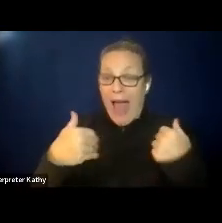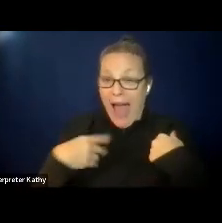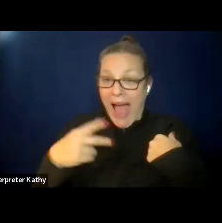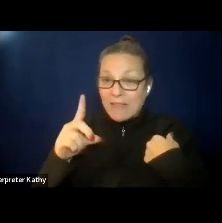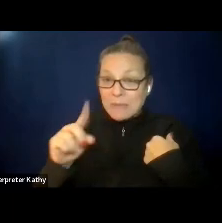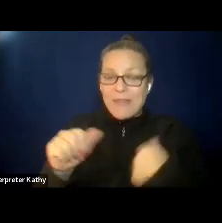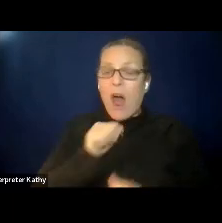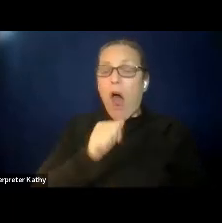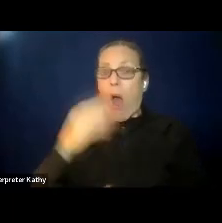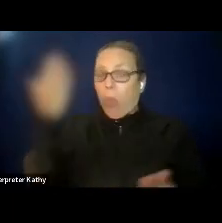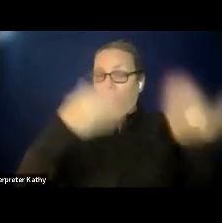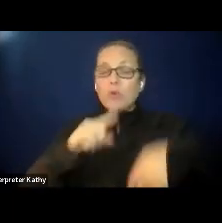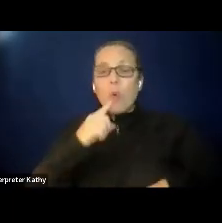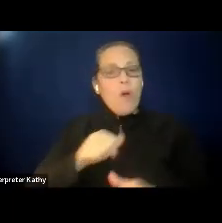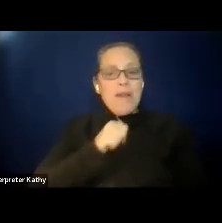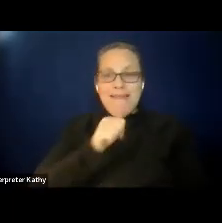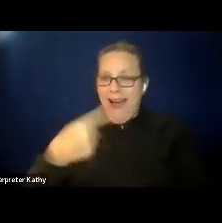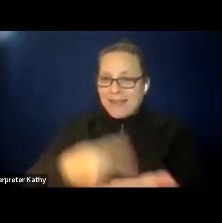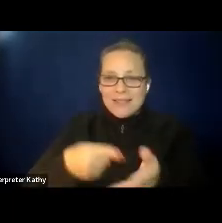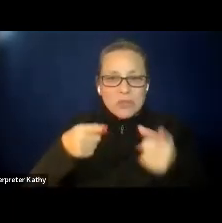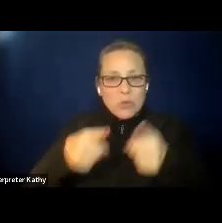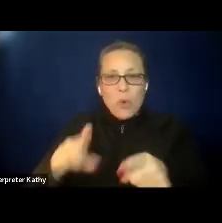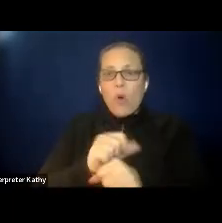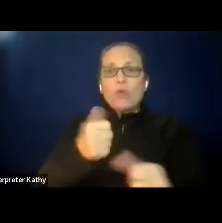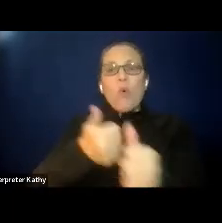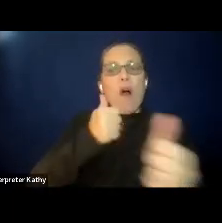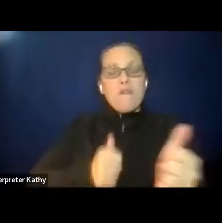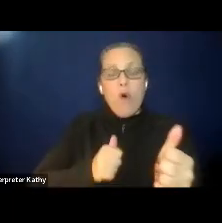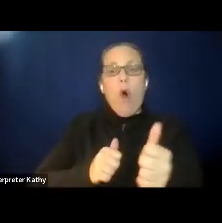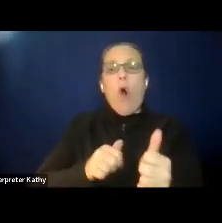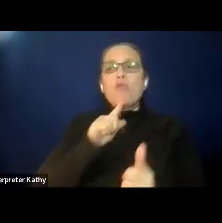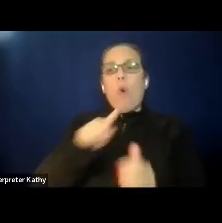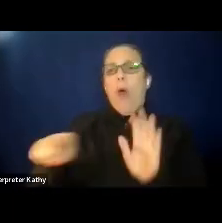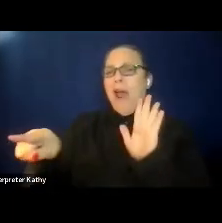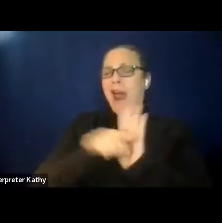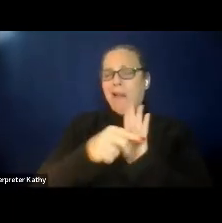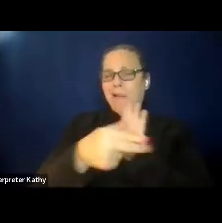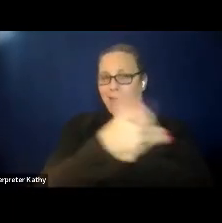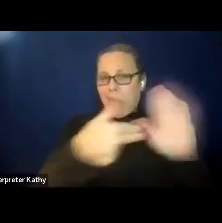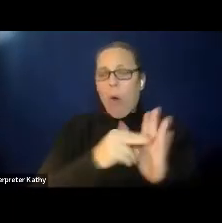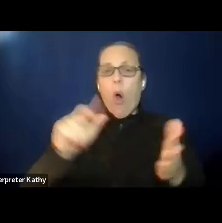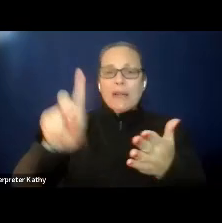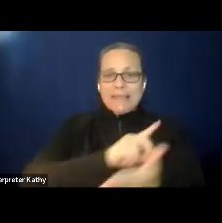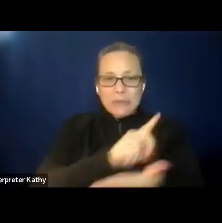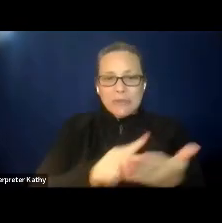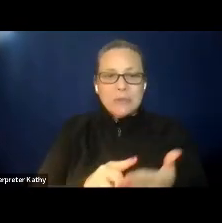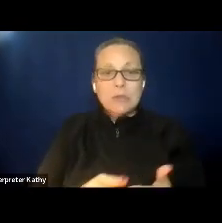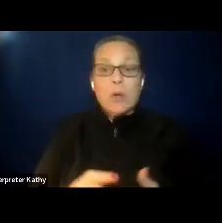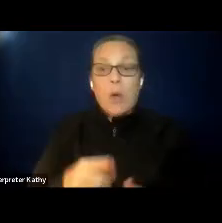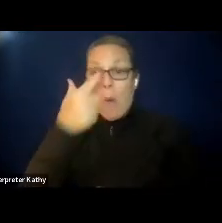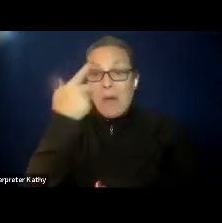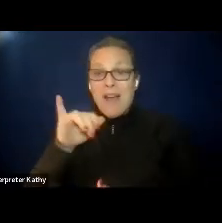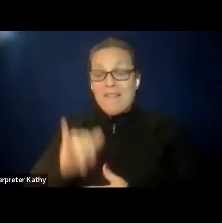Review, 88% of employees with invisibility disabilities choose not to disclose it at work to avoid stigma and